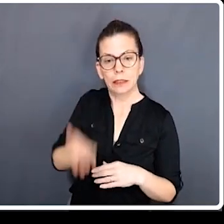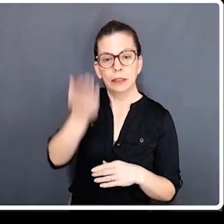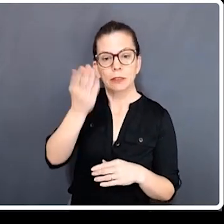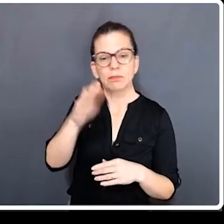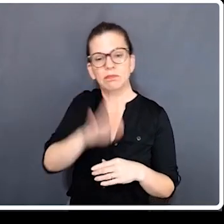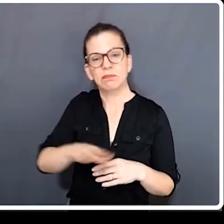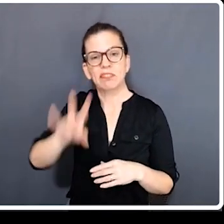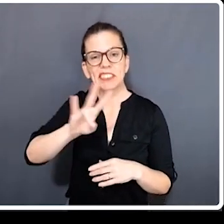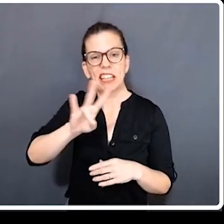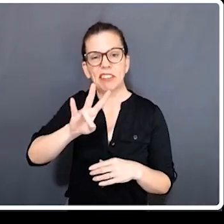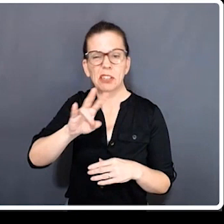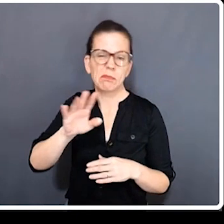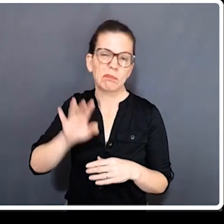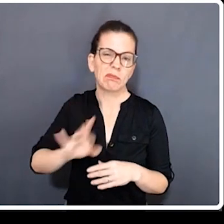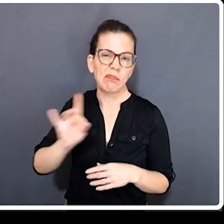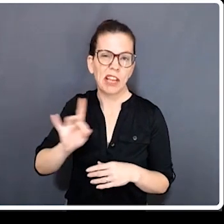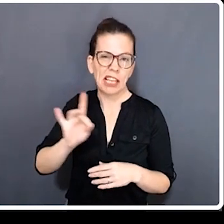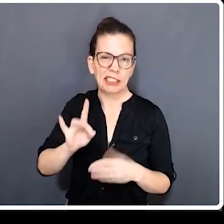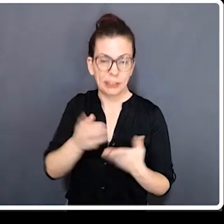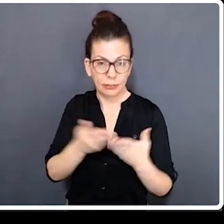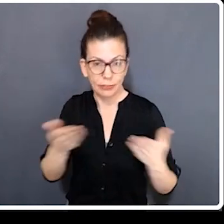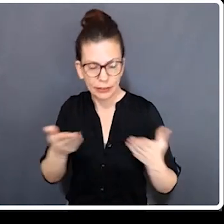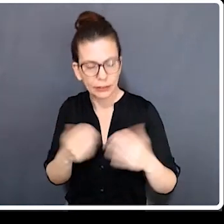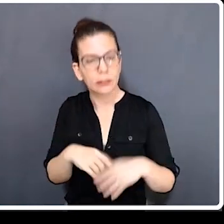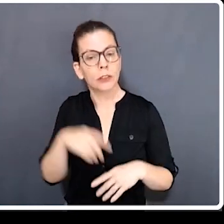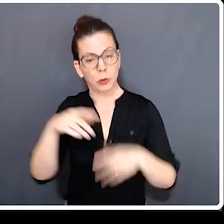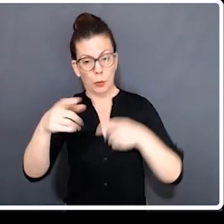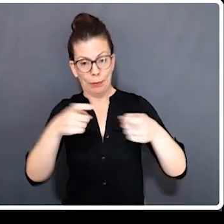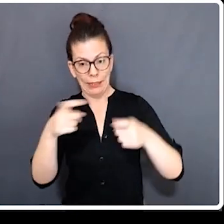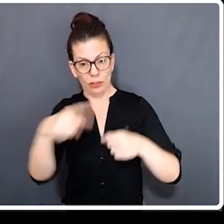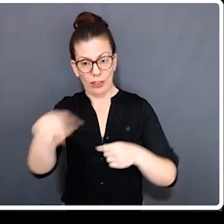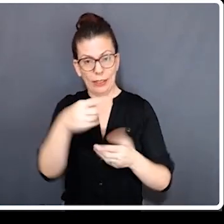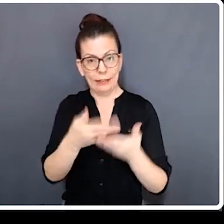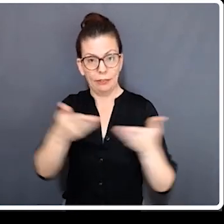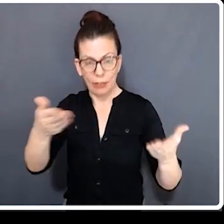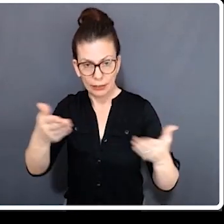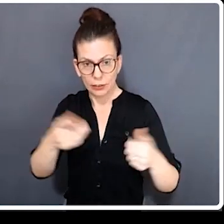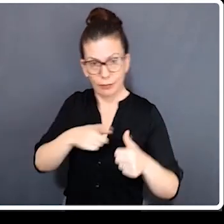there are around seven or eight devices. Now, in order to manage these devices, first we need